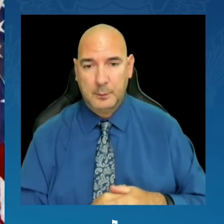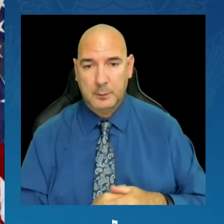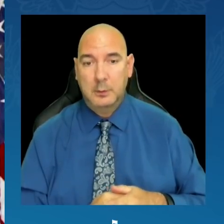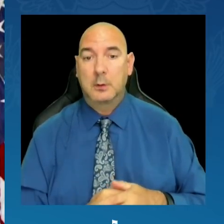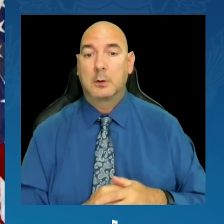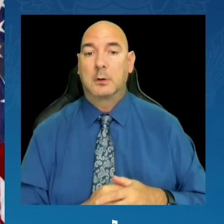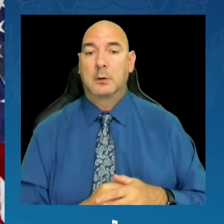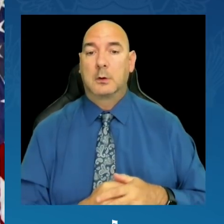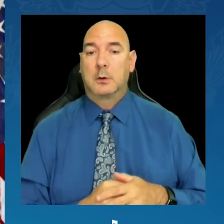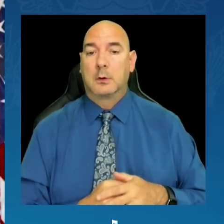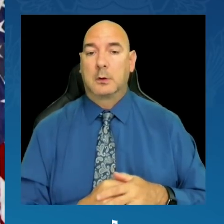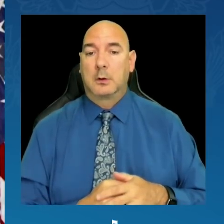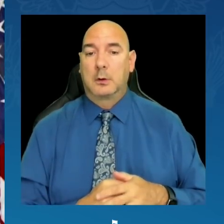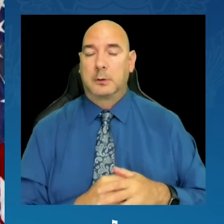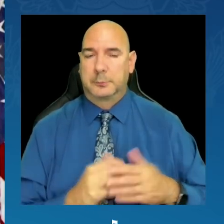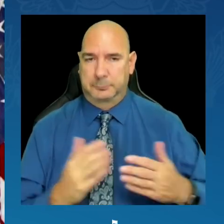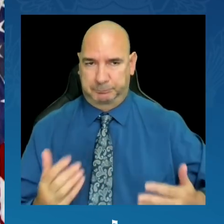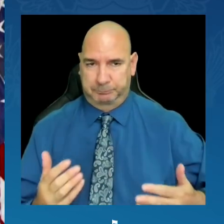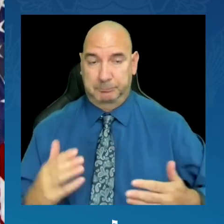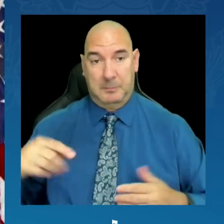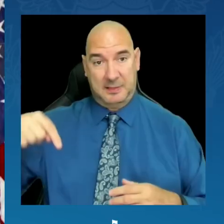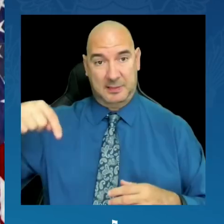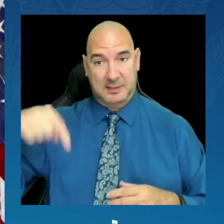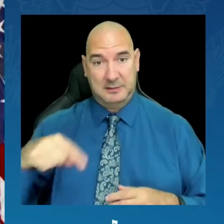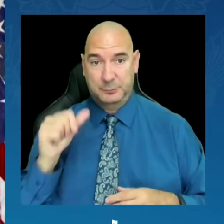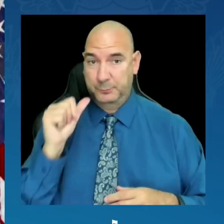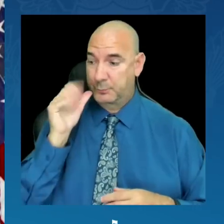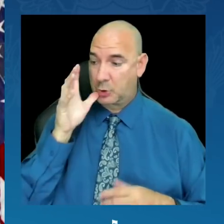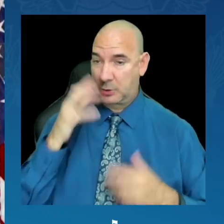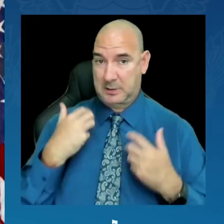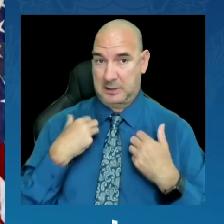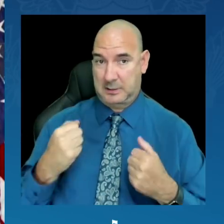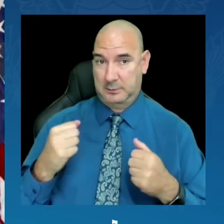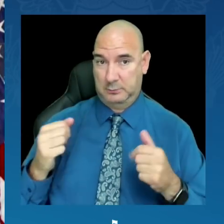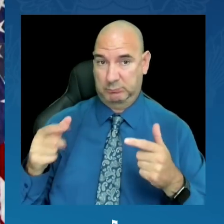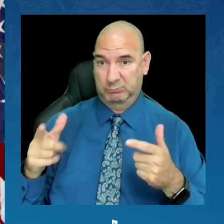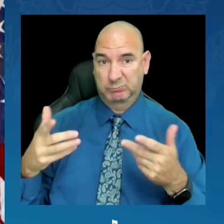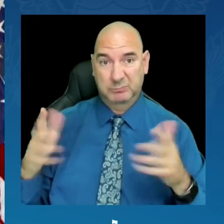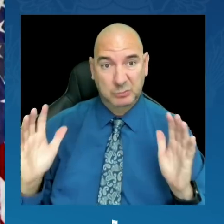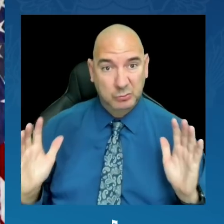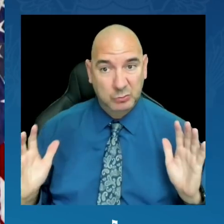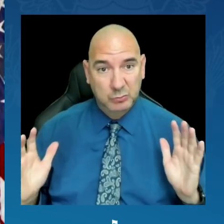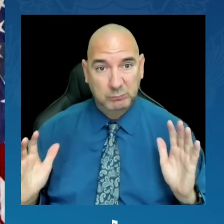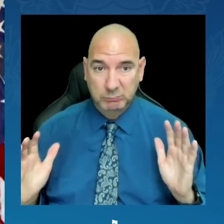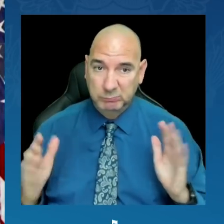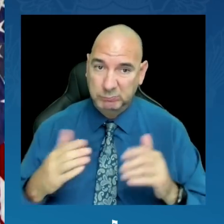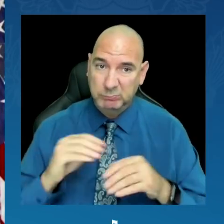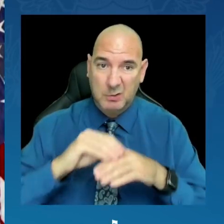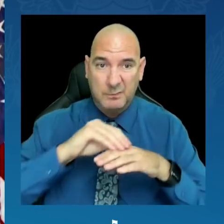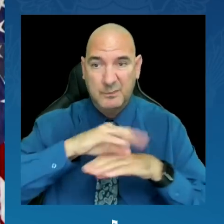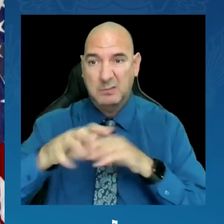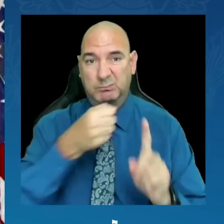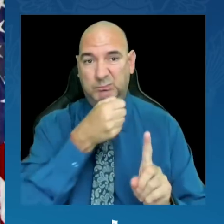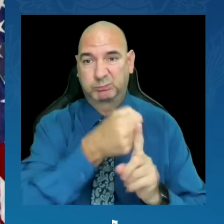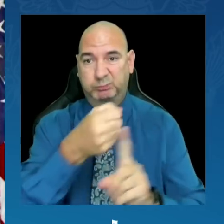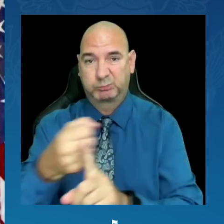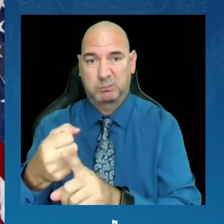This maternal health crisis affects too many of us women who live in cities and suburbs,